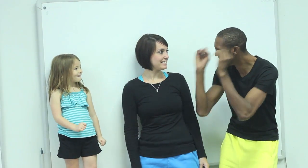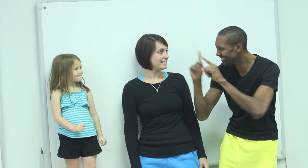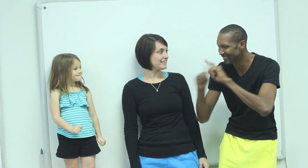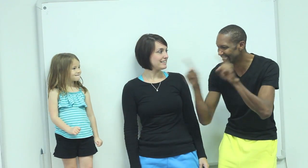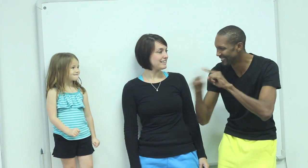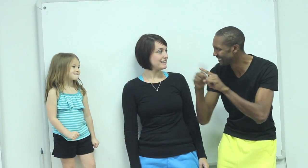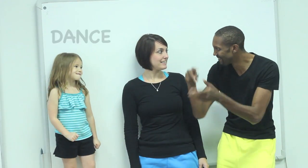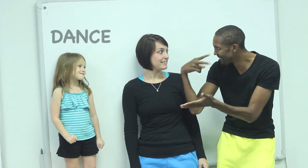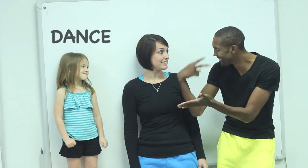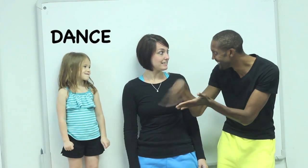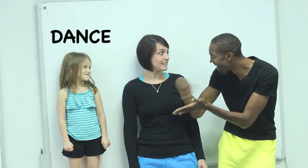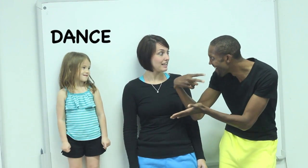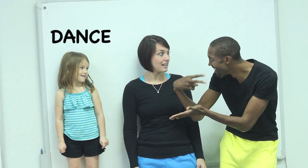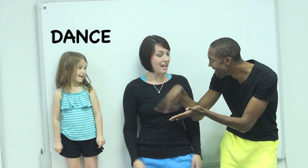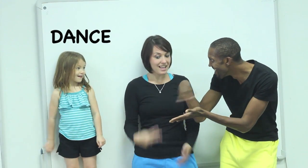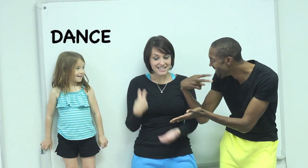We will teach you different dance types.